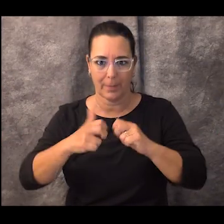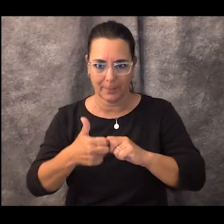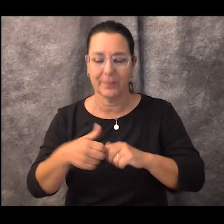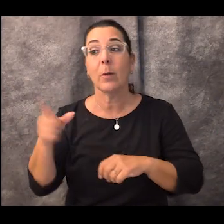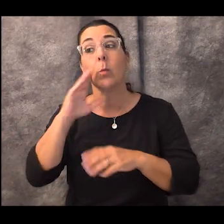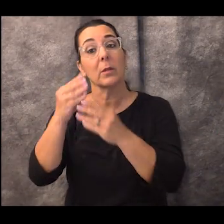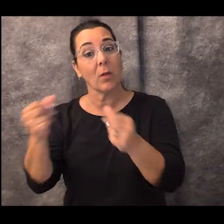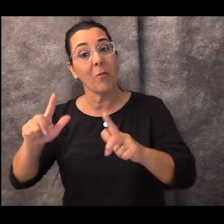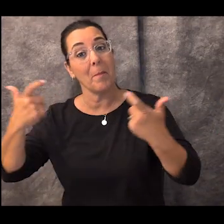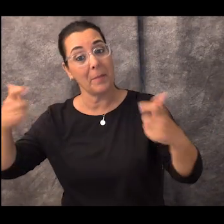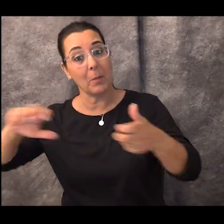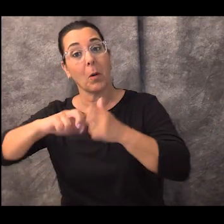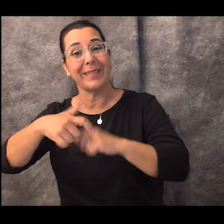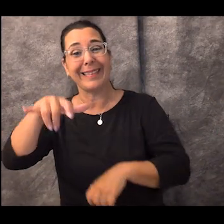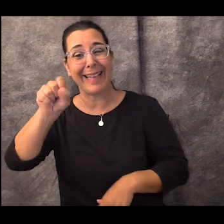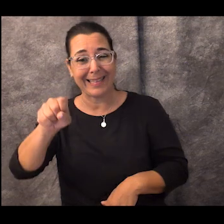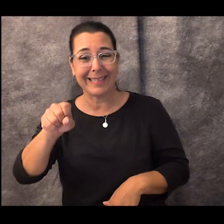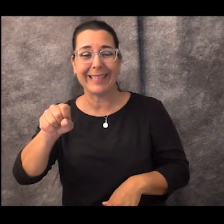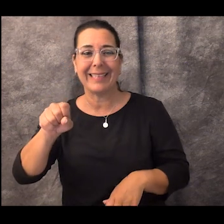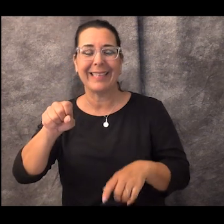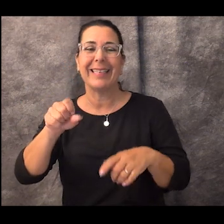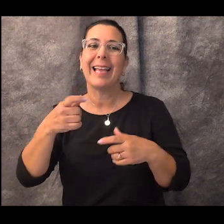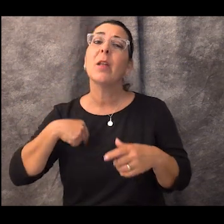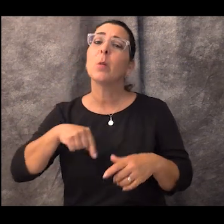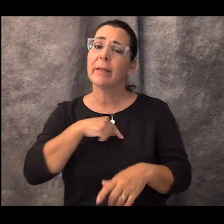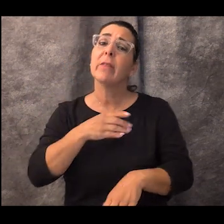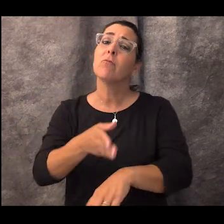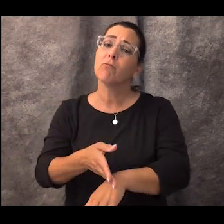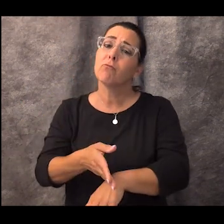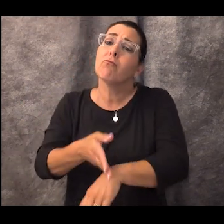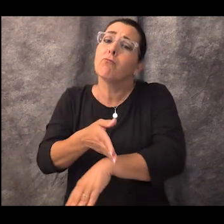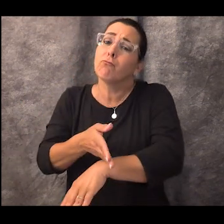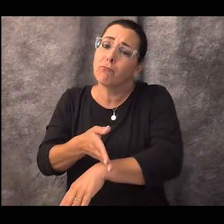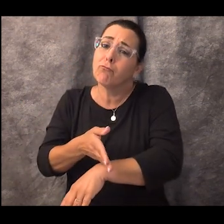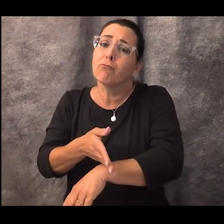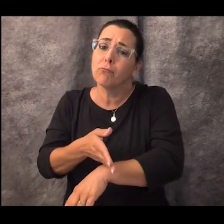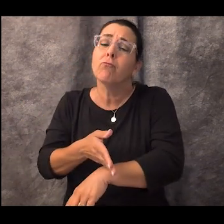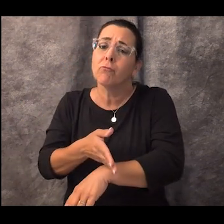And we've kind of like inched forward in terms of accessibility